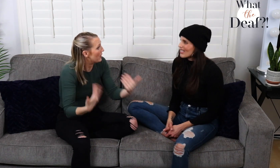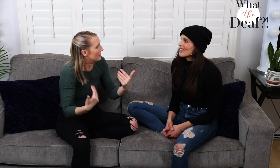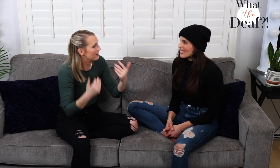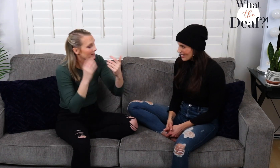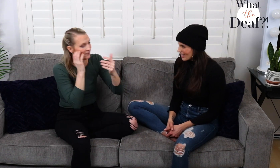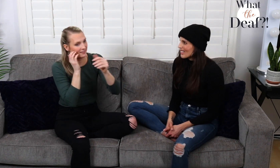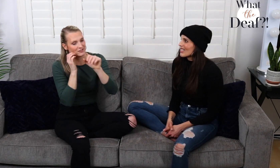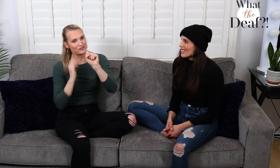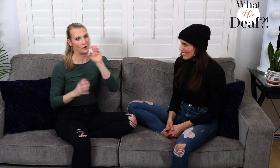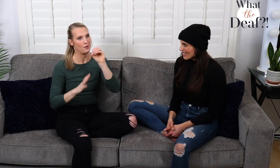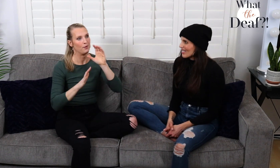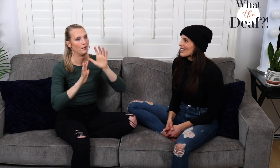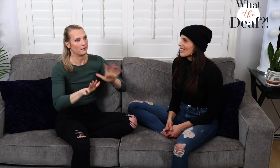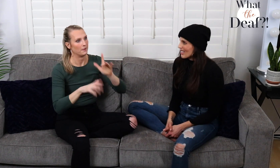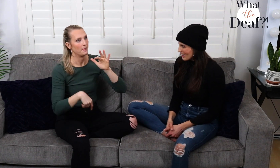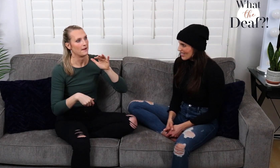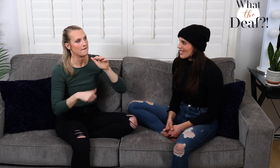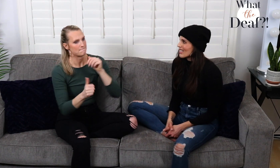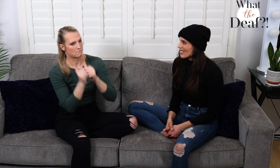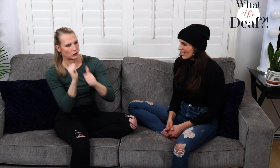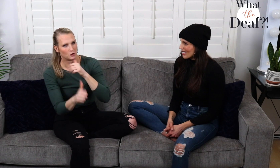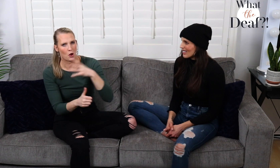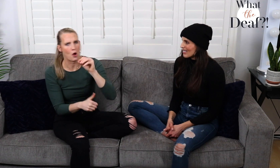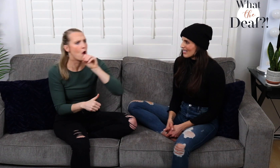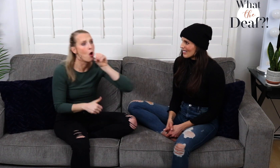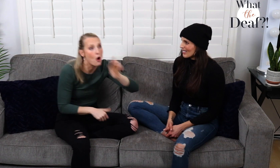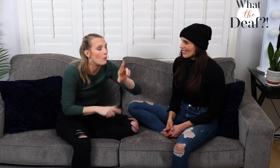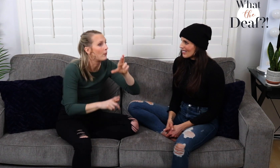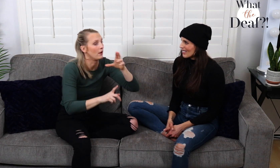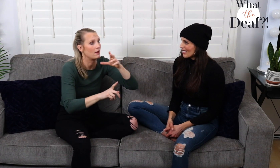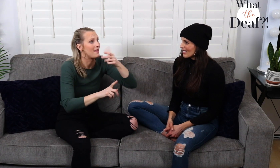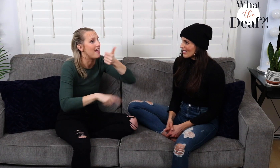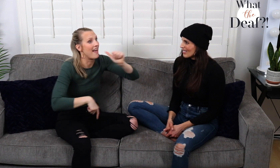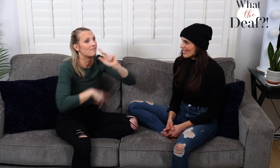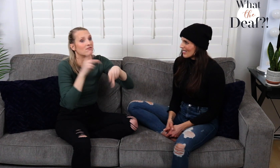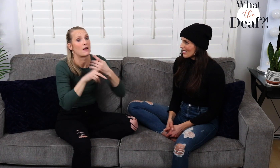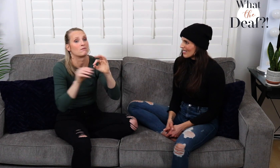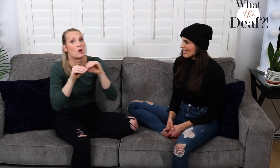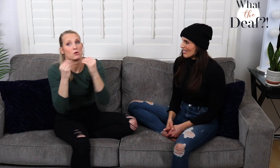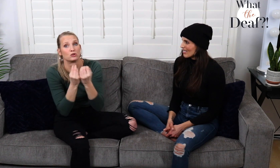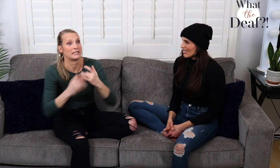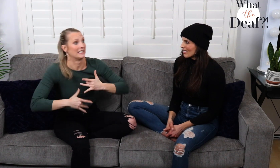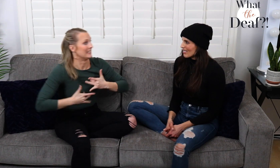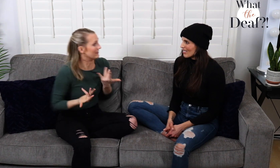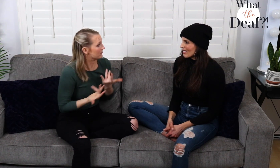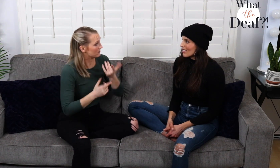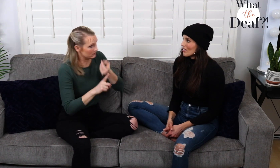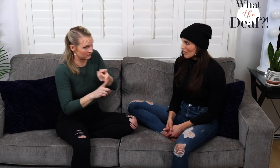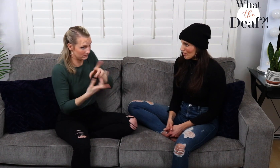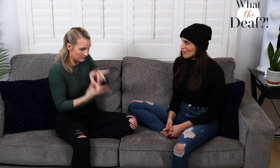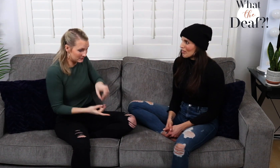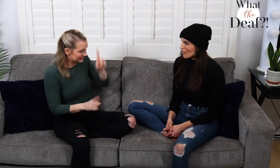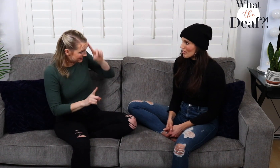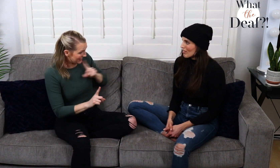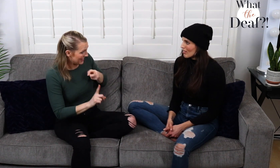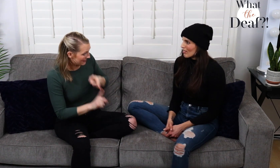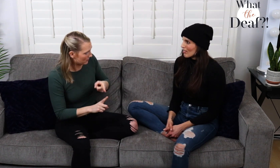each other for a year!” And so sports or really any any kind of organization or event that is